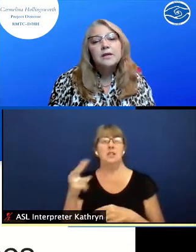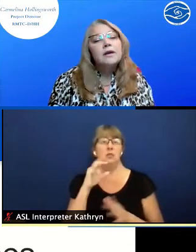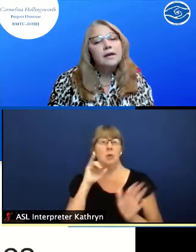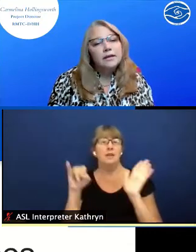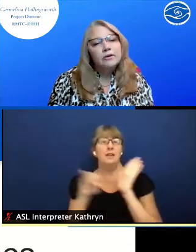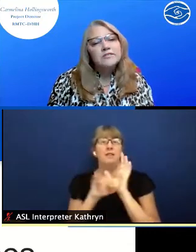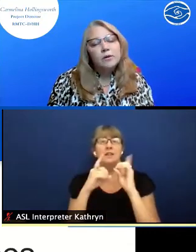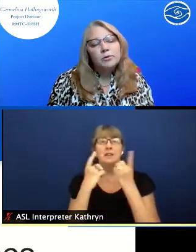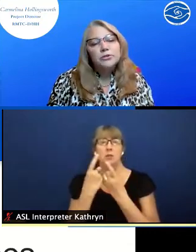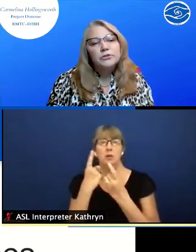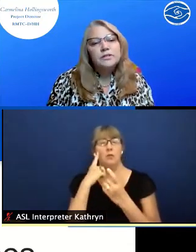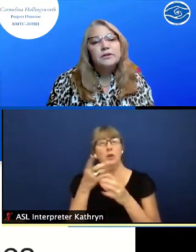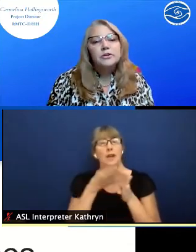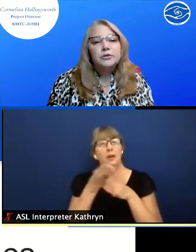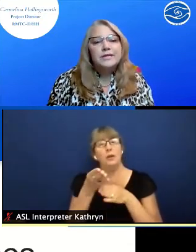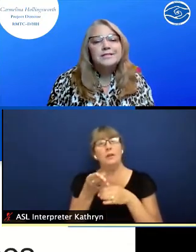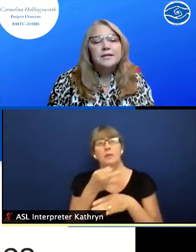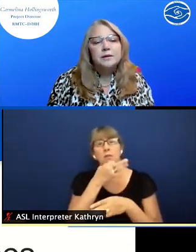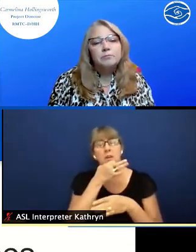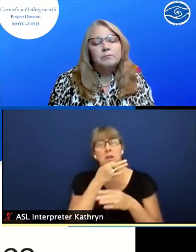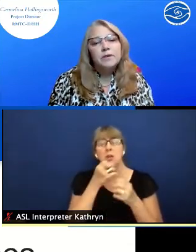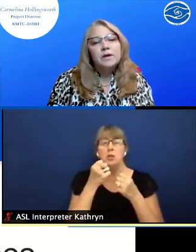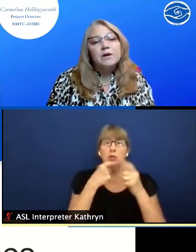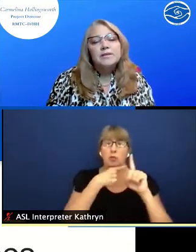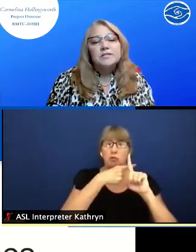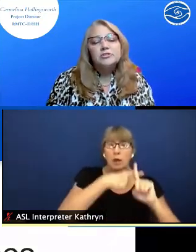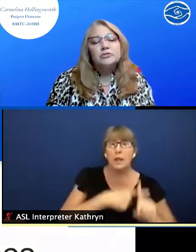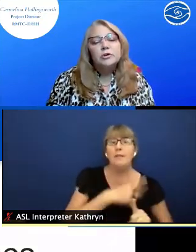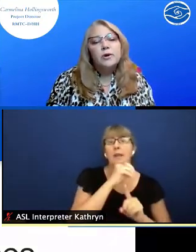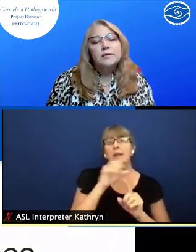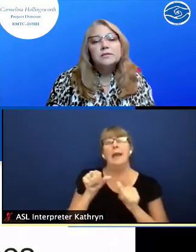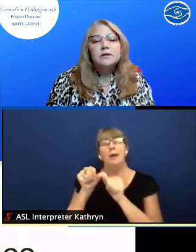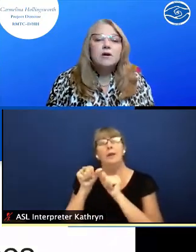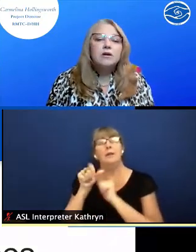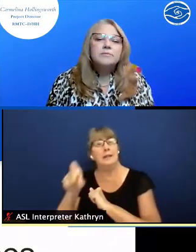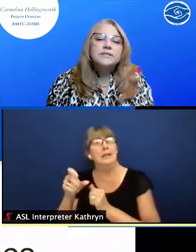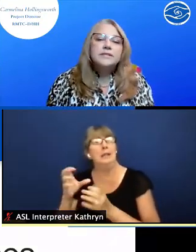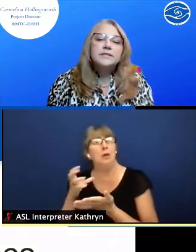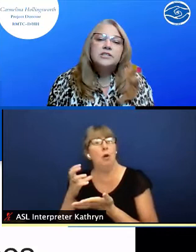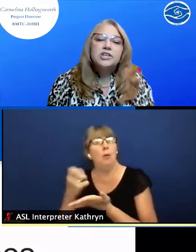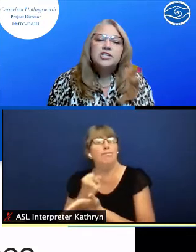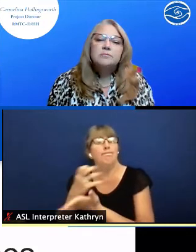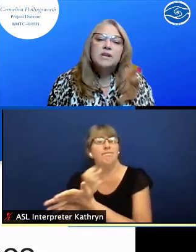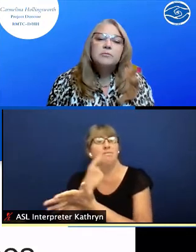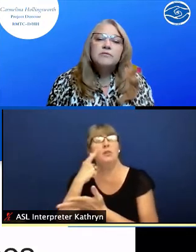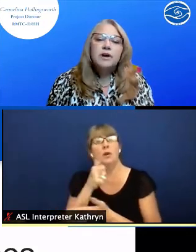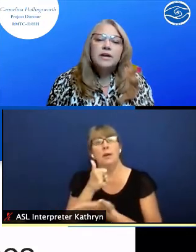and areas of opportunity that are unique to them. By district request, RMTC-D/HH may provide